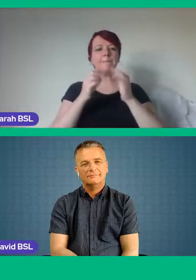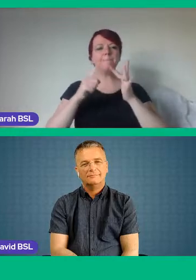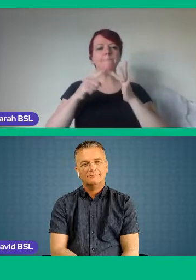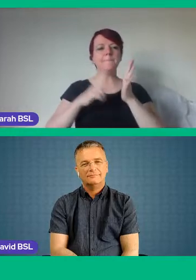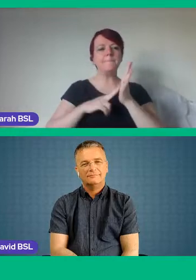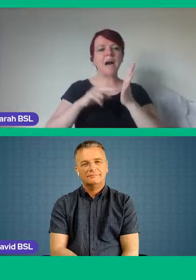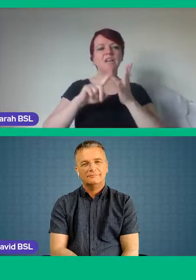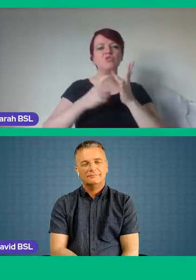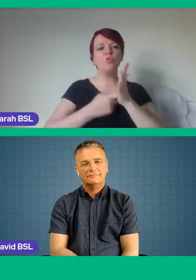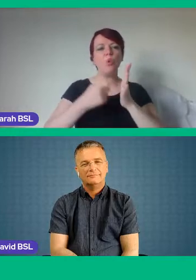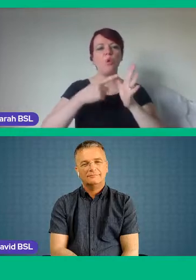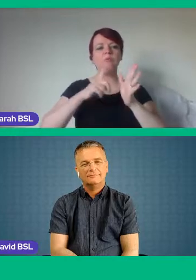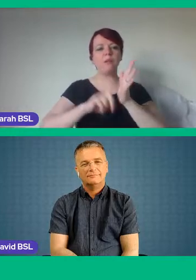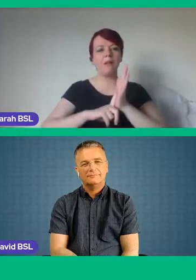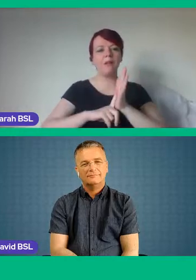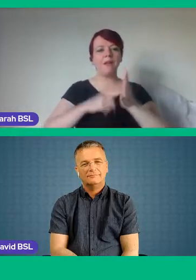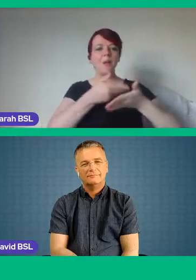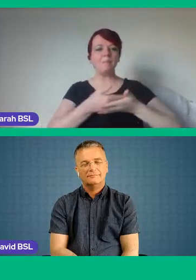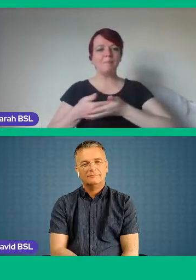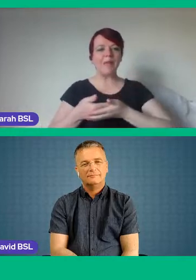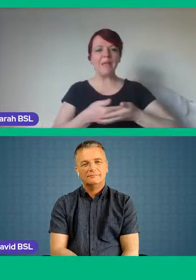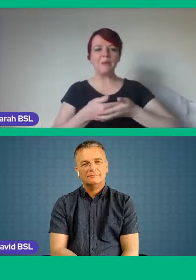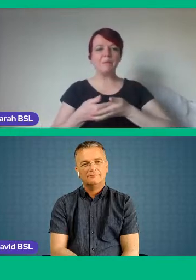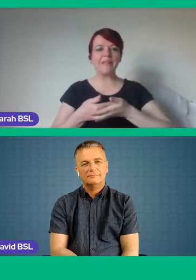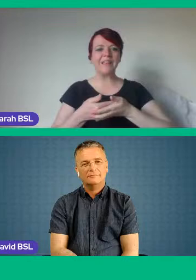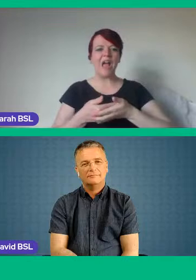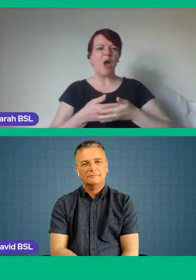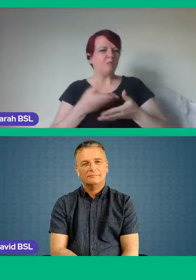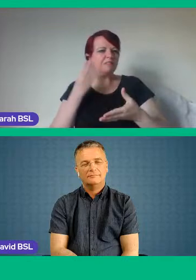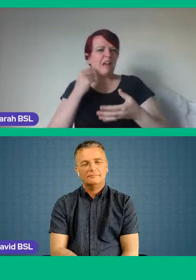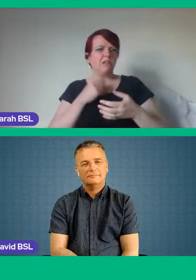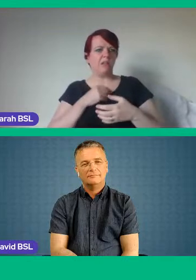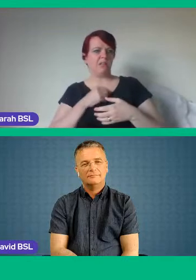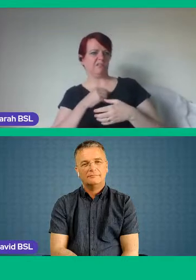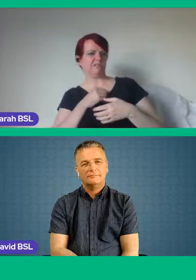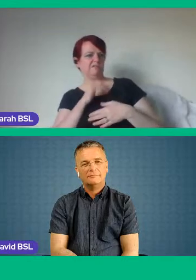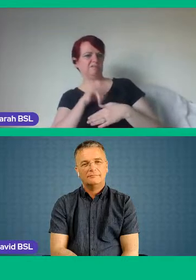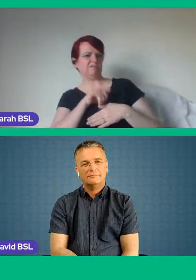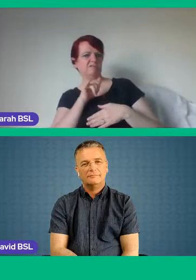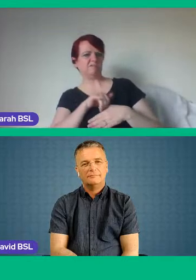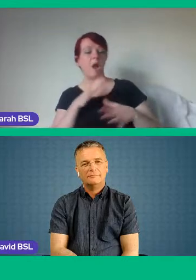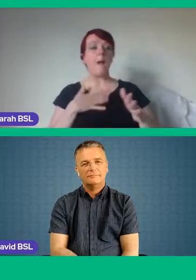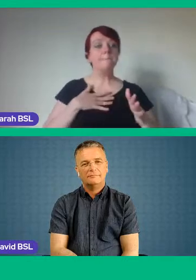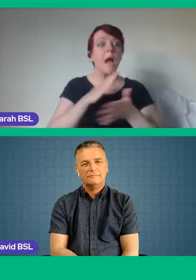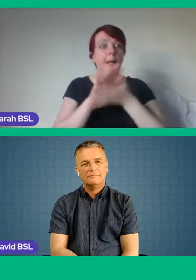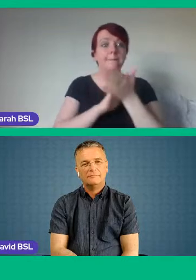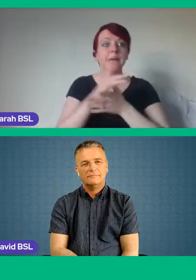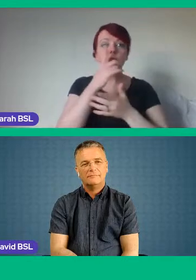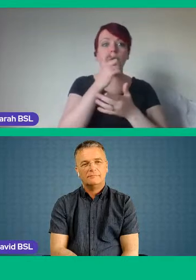. it sounds a bit creepy but it is not really, it is just a way of capturing a 360°